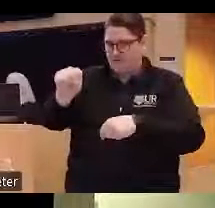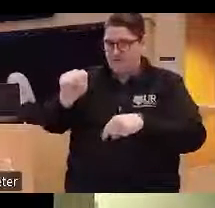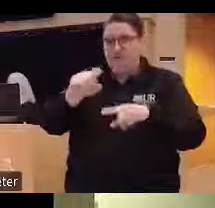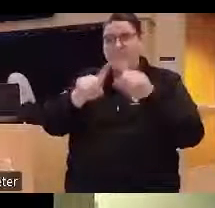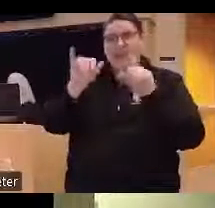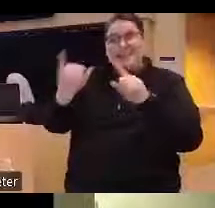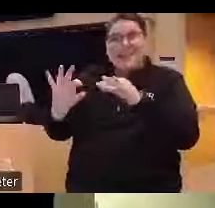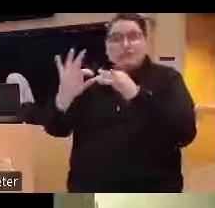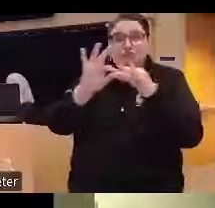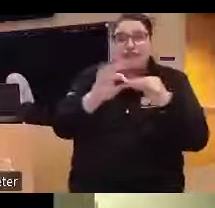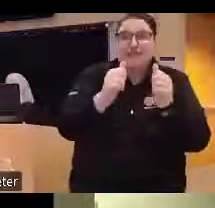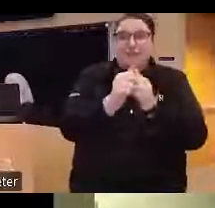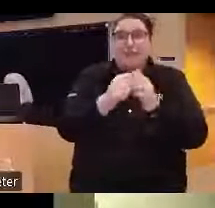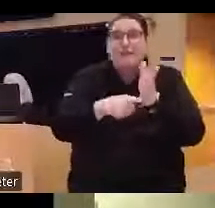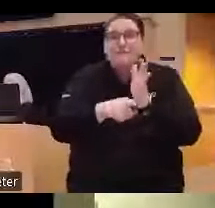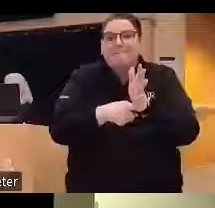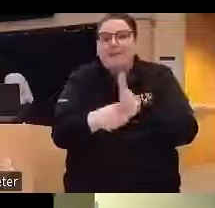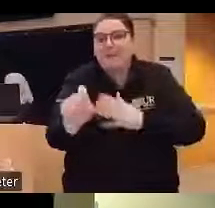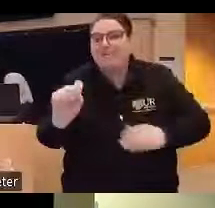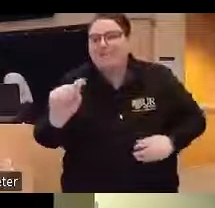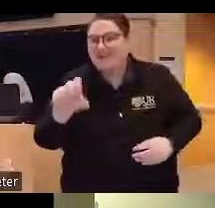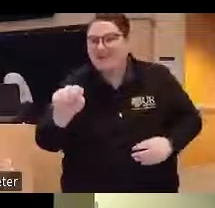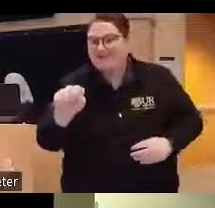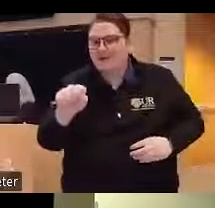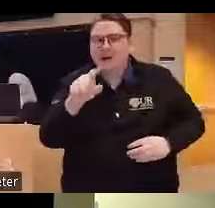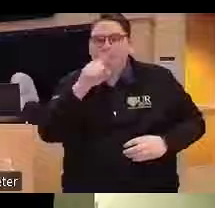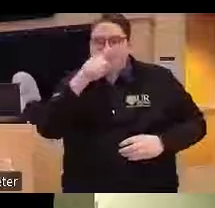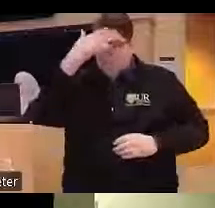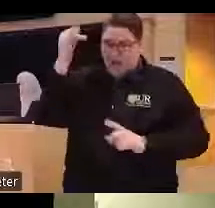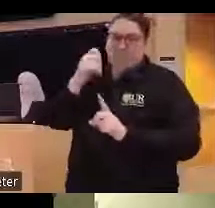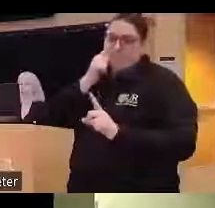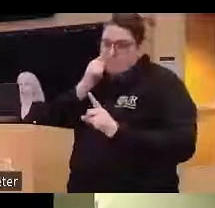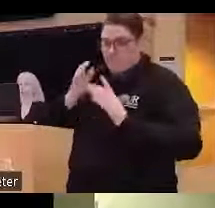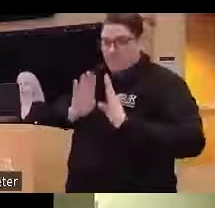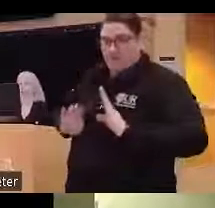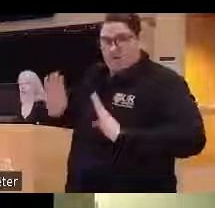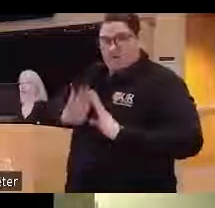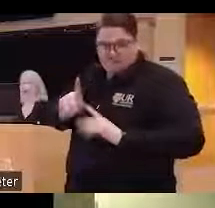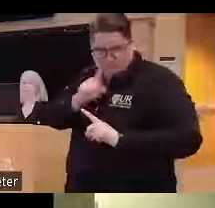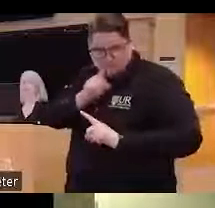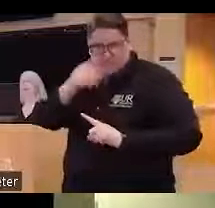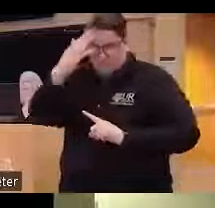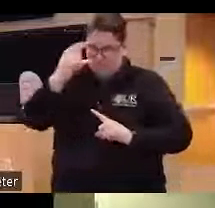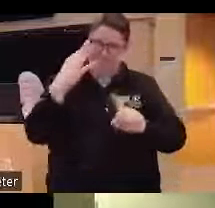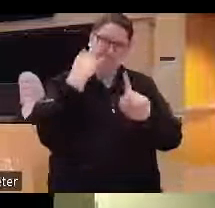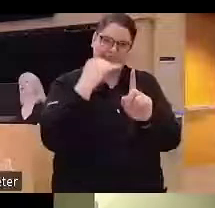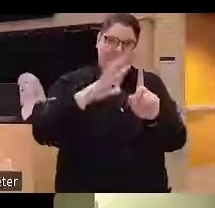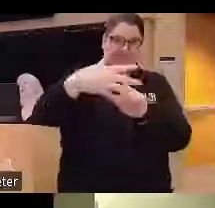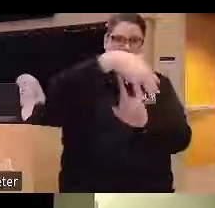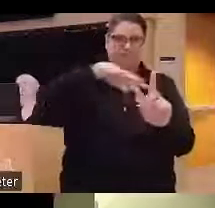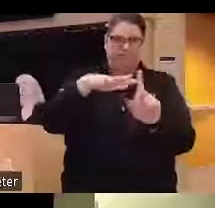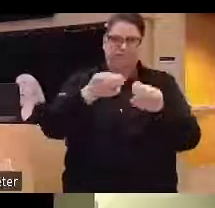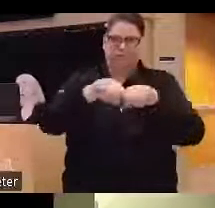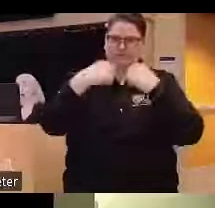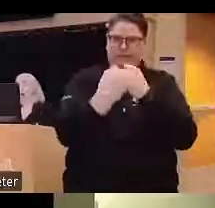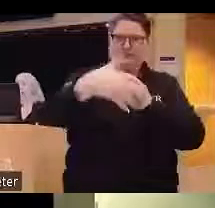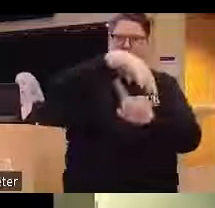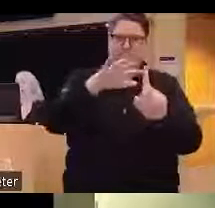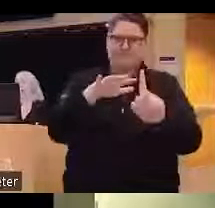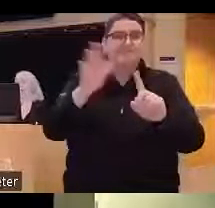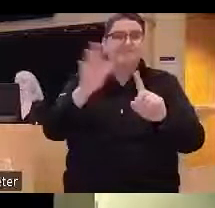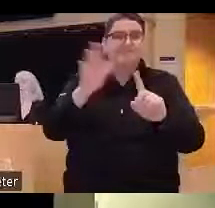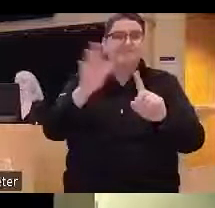to minoritized status you know that was shown a very long time ago um 1932 a robust study found